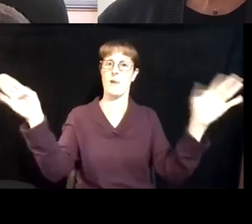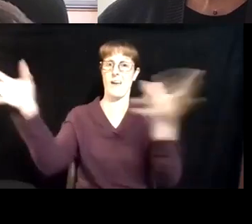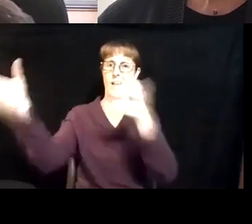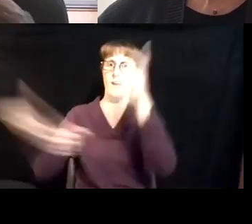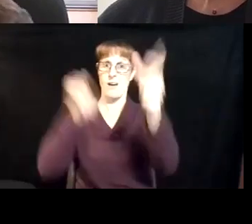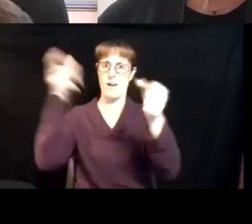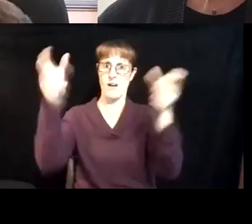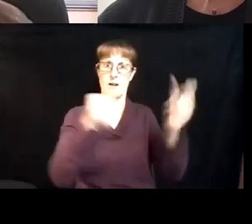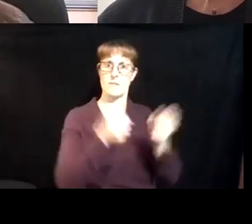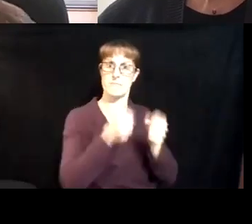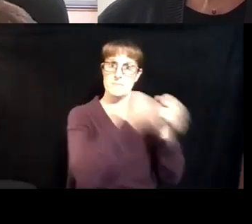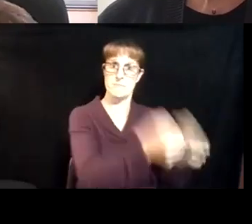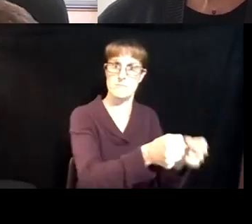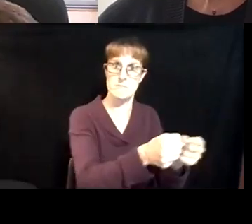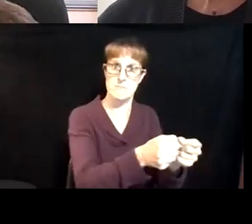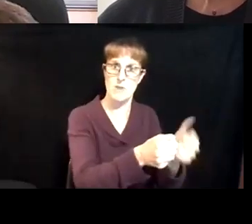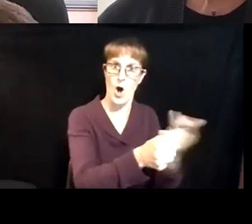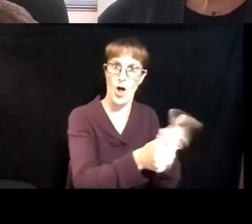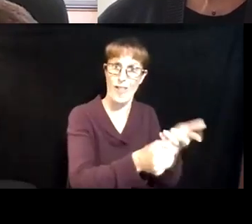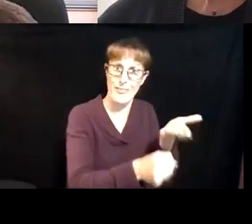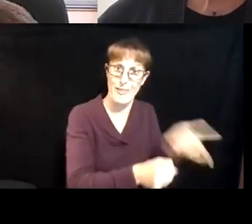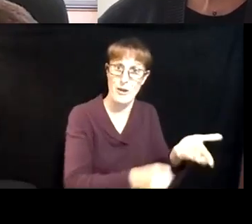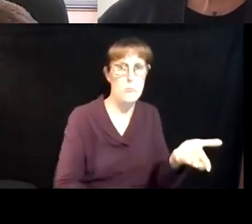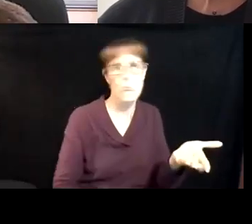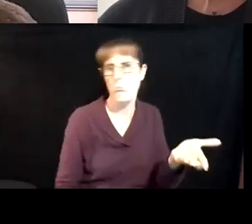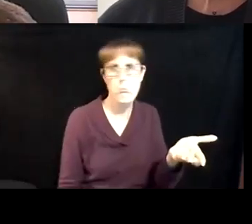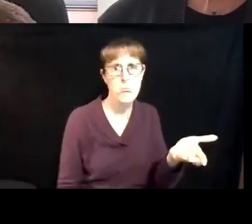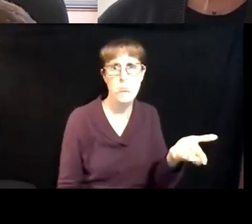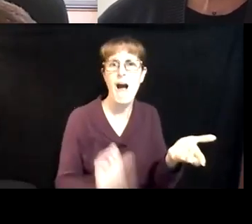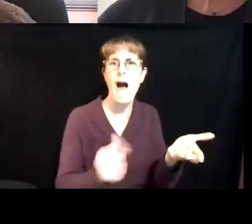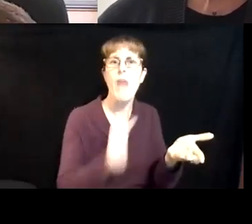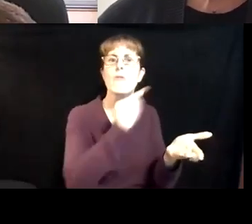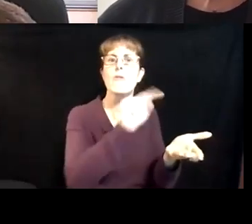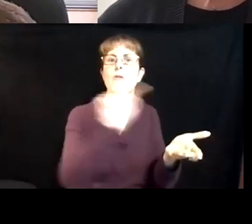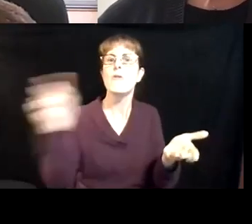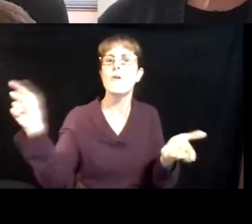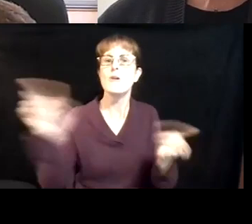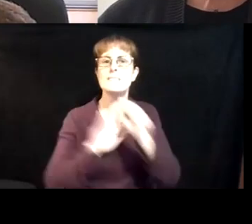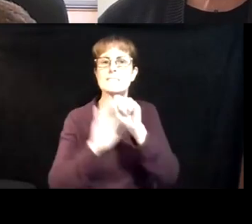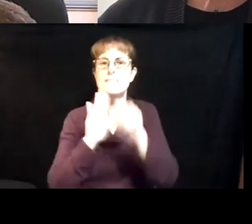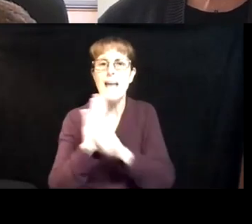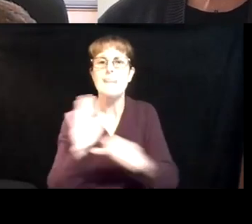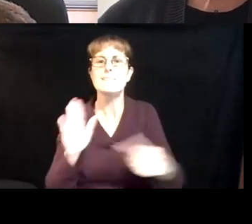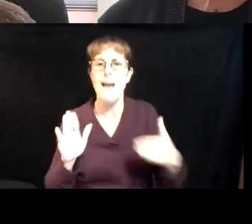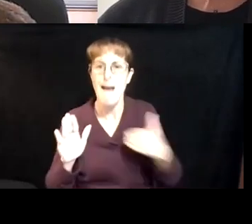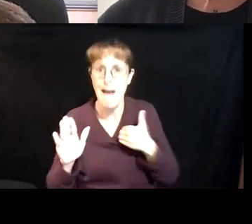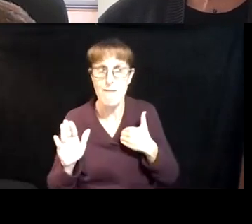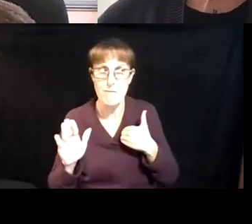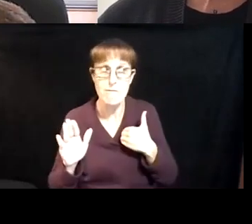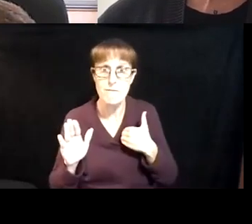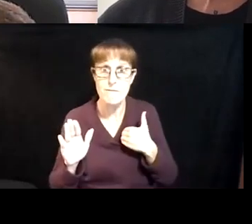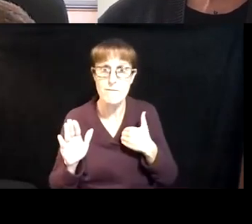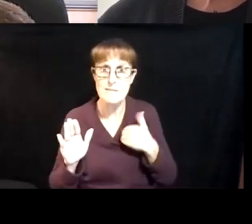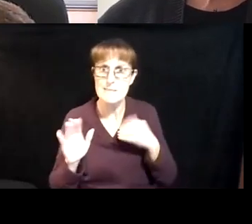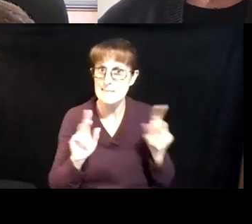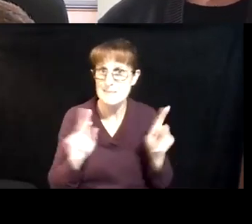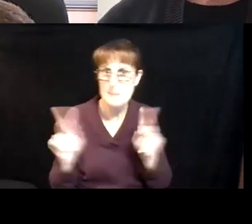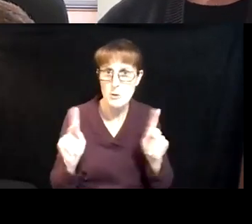who are served by community agencies and who are served humanely and effectively.